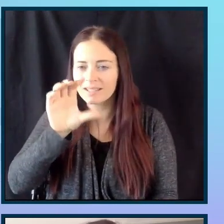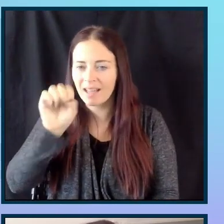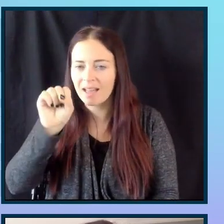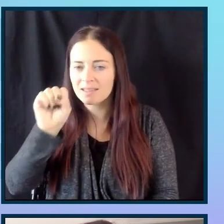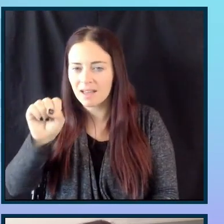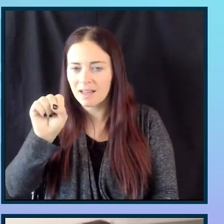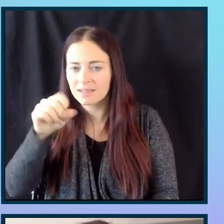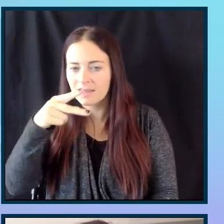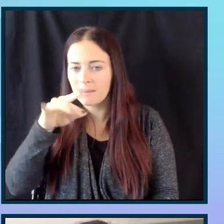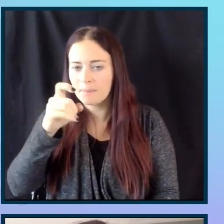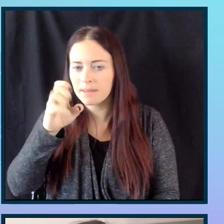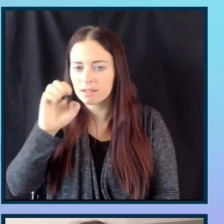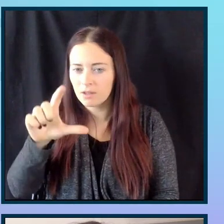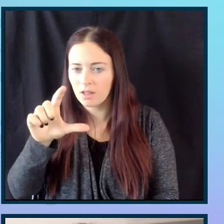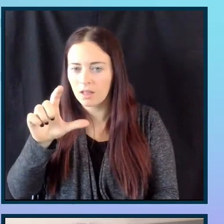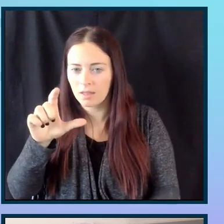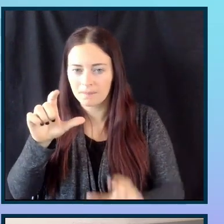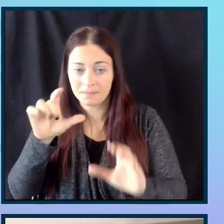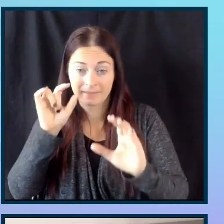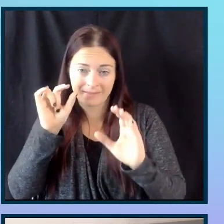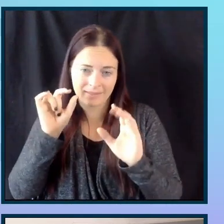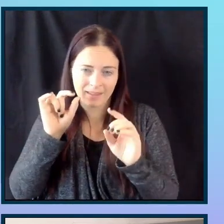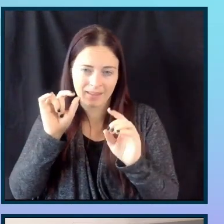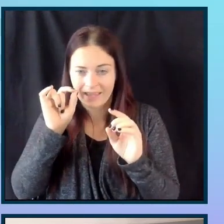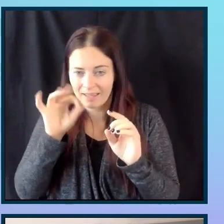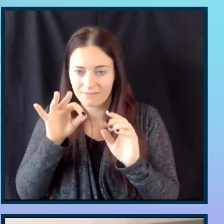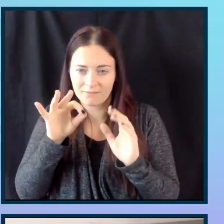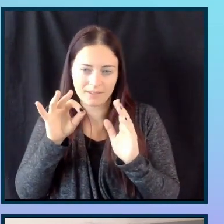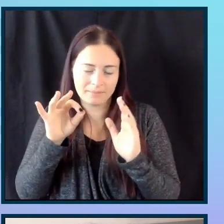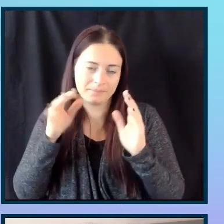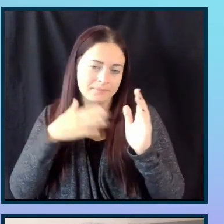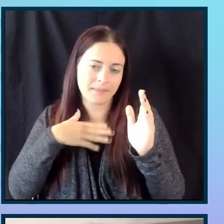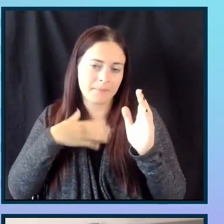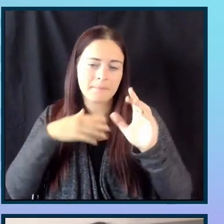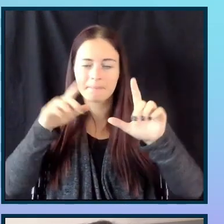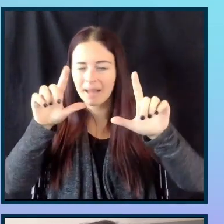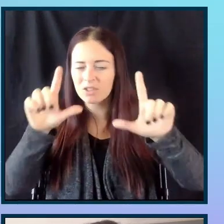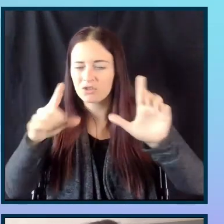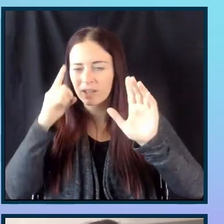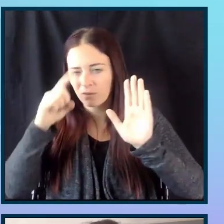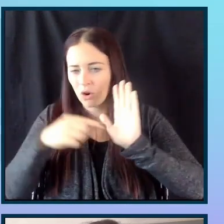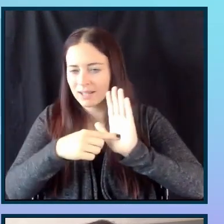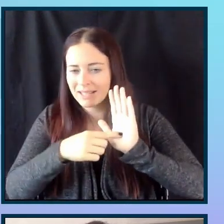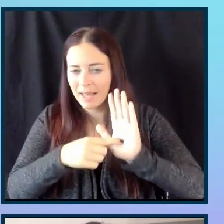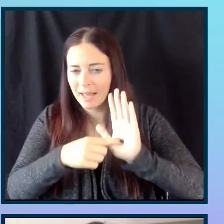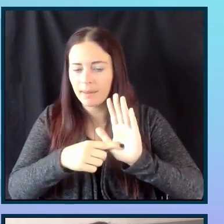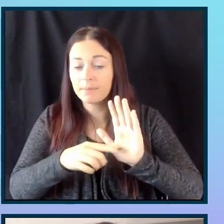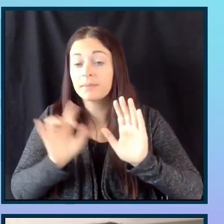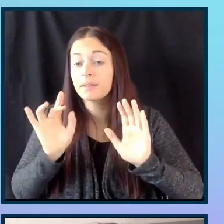on the shortest side of the minimum bounding box. On my screen is an example button. It's a blue button,